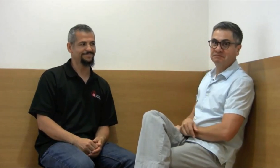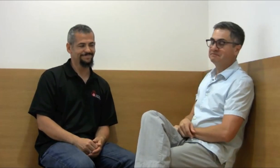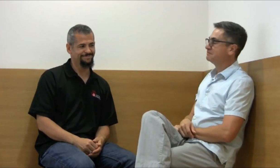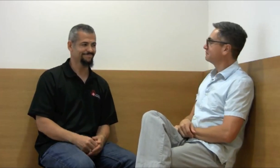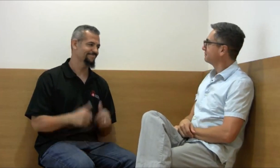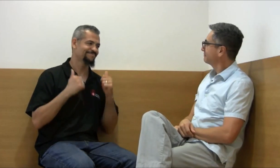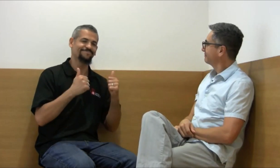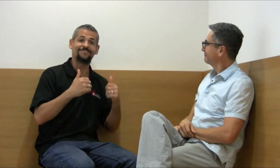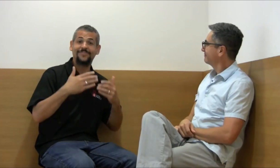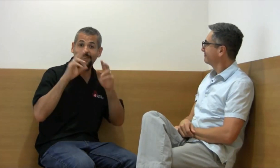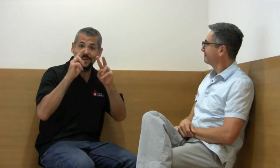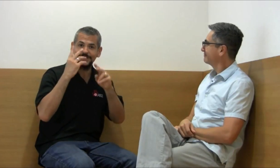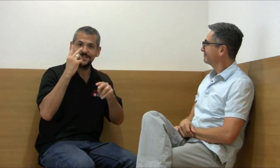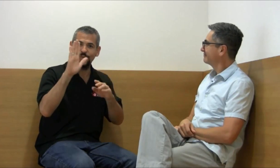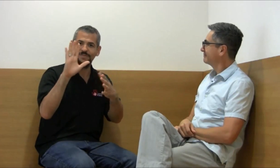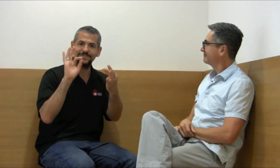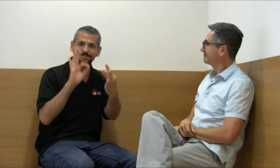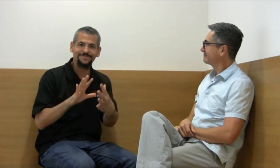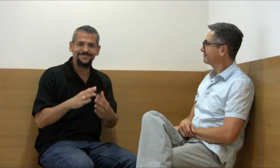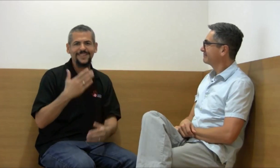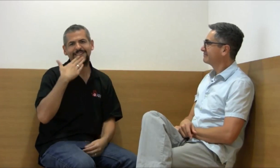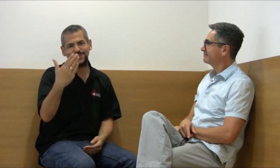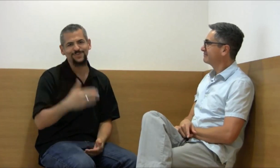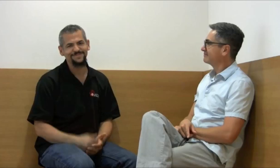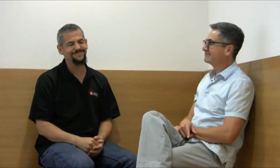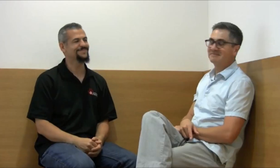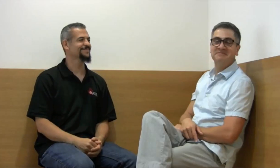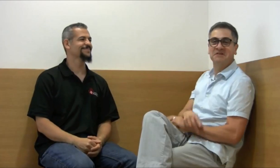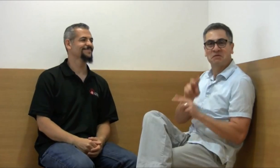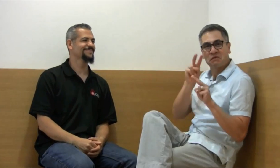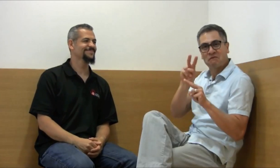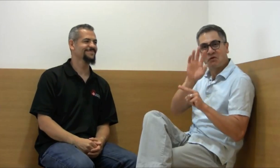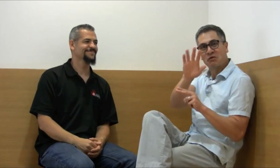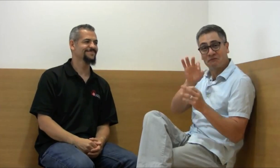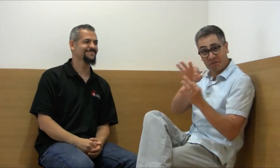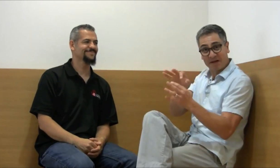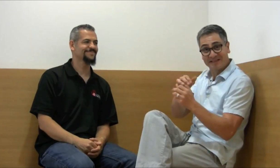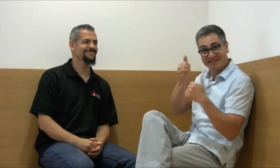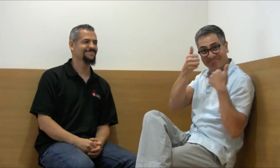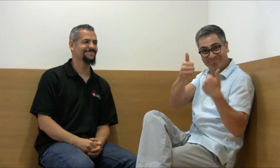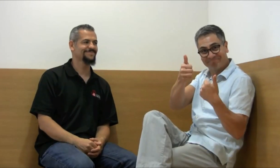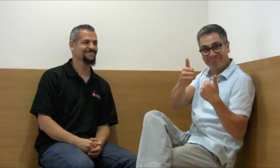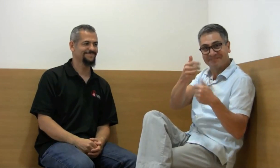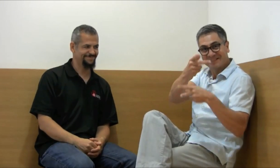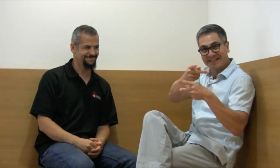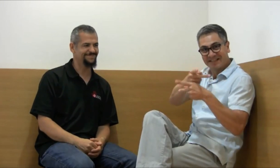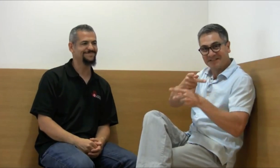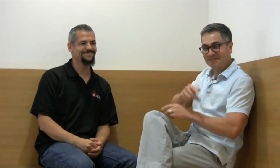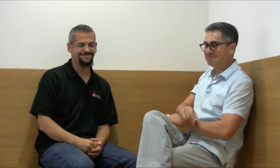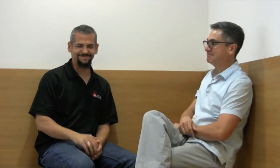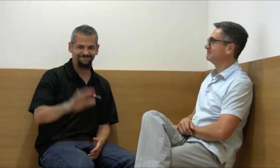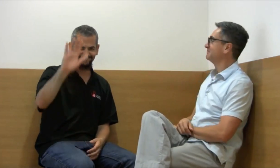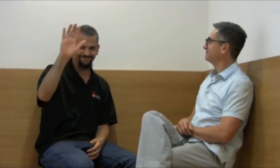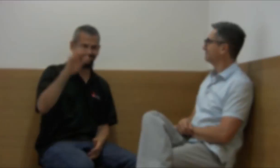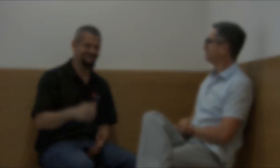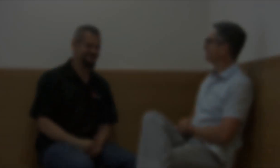Great! We look forward to your feedback. Thank you! We look forward to your feedback. Take care! So long!